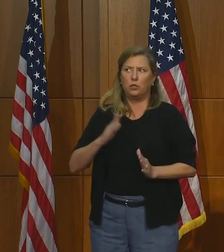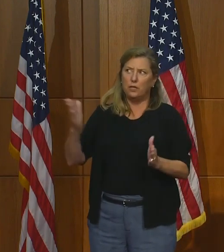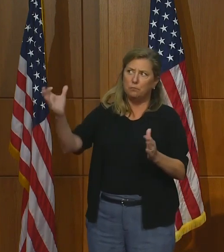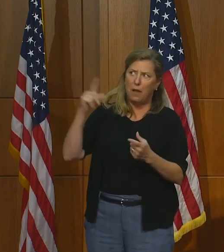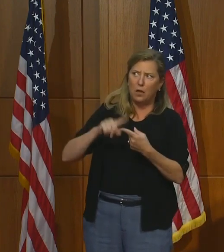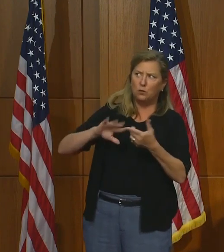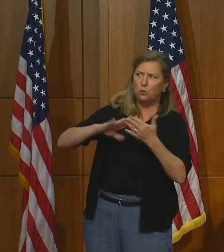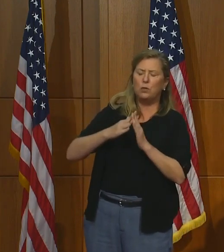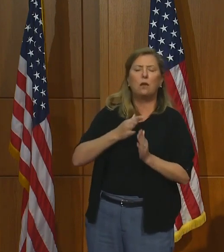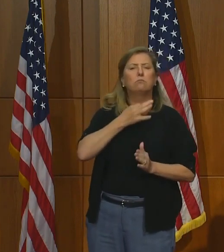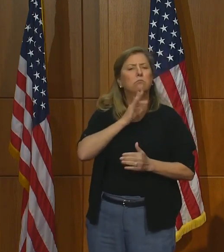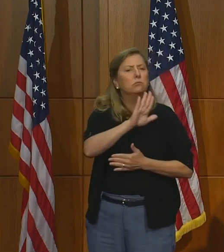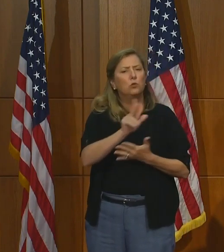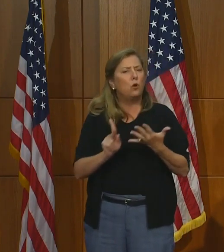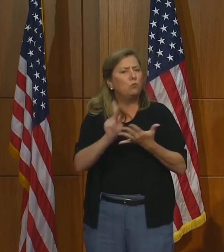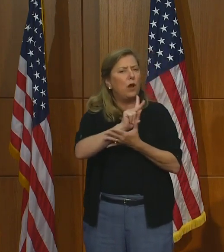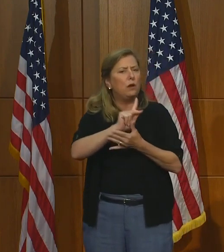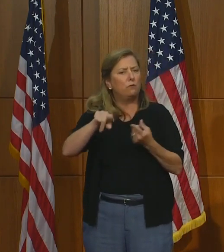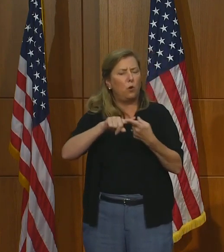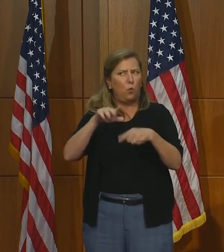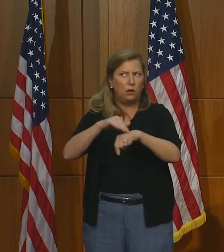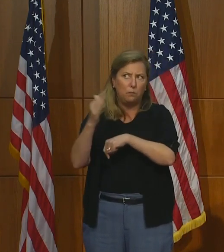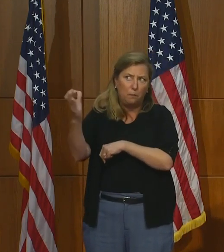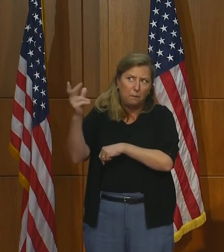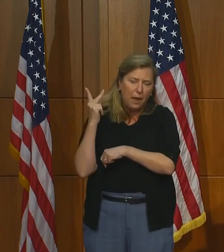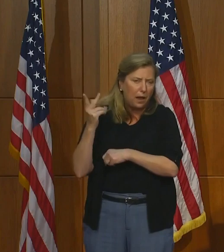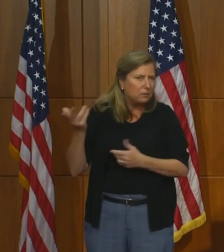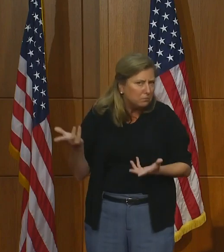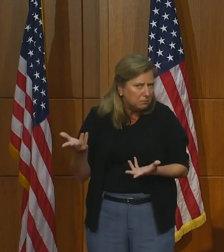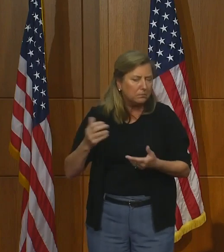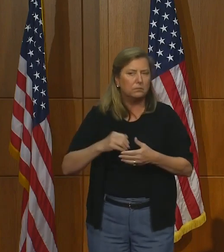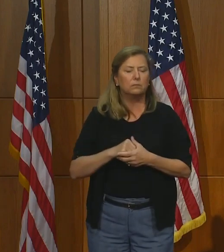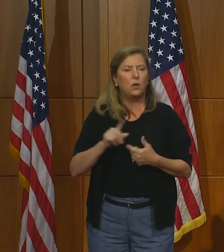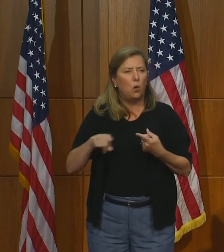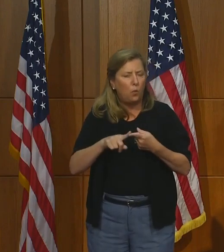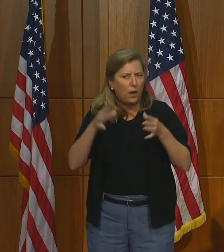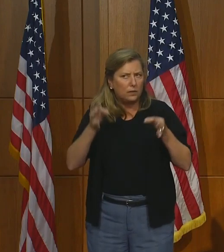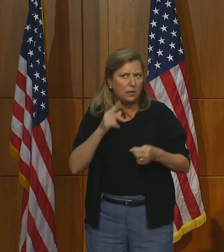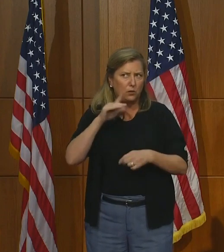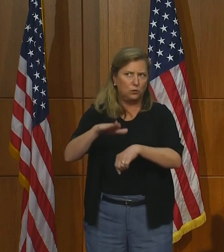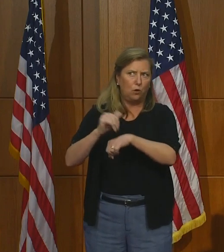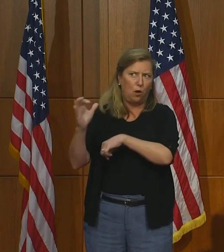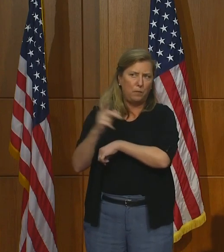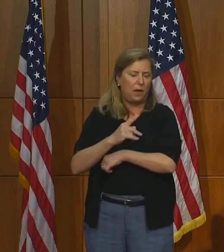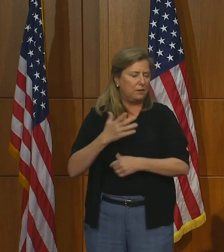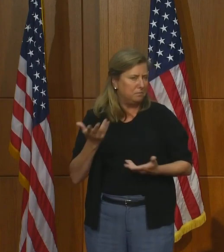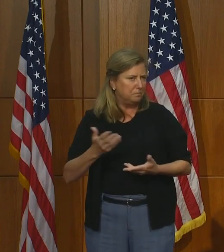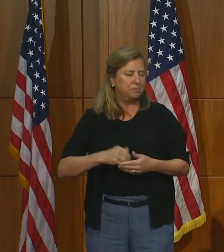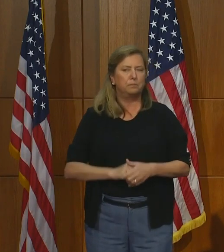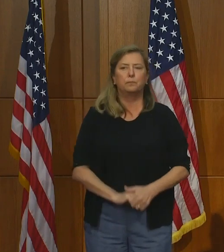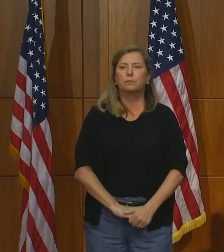YOU WANT TO CALL THE-